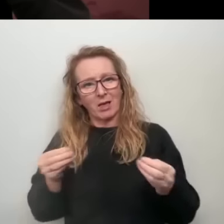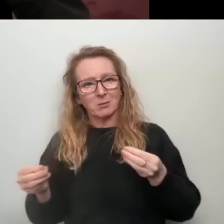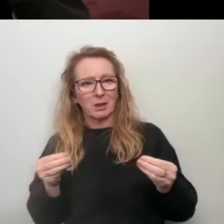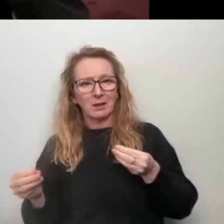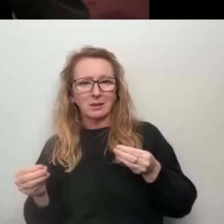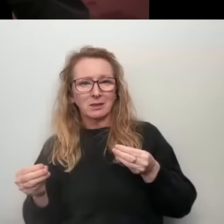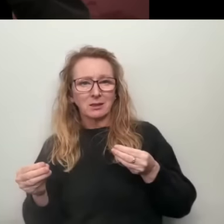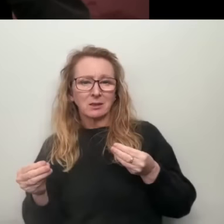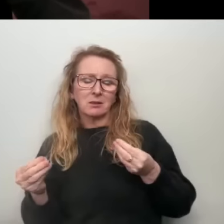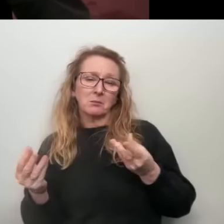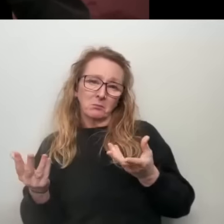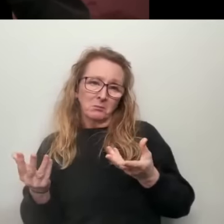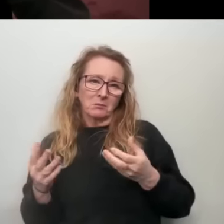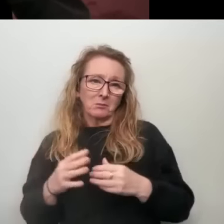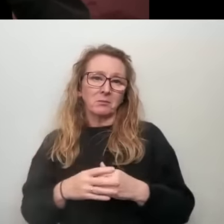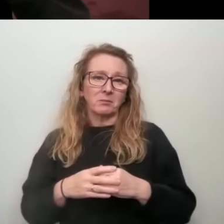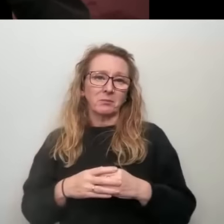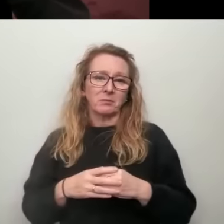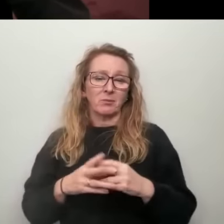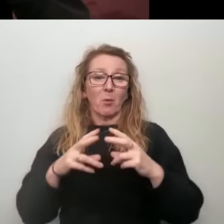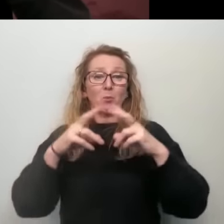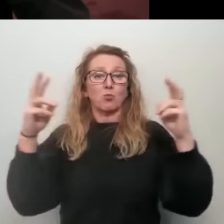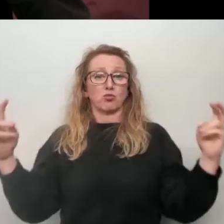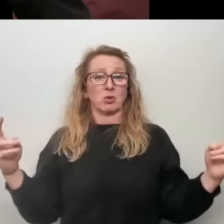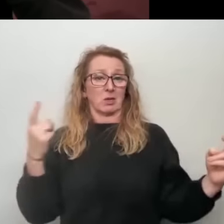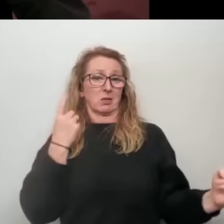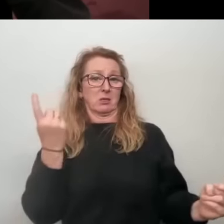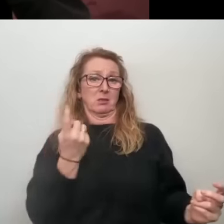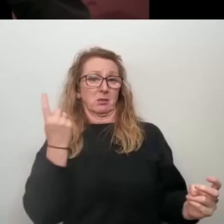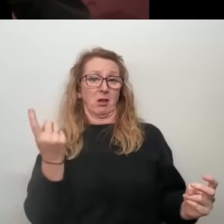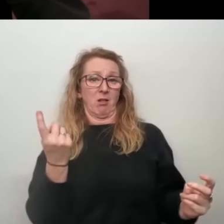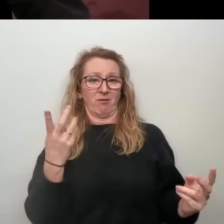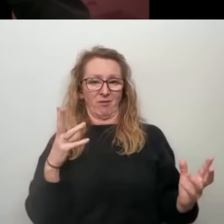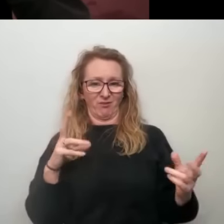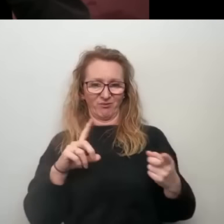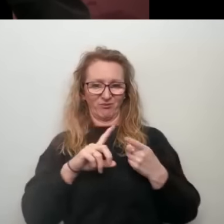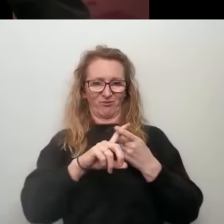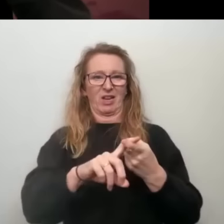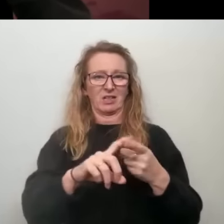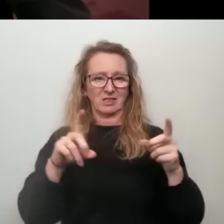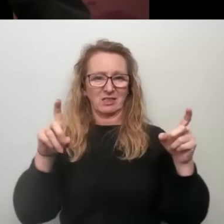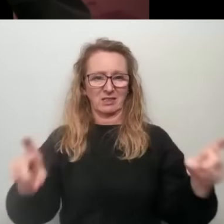So of course, you know, the bridge itself is kind of quite fixed and static because of the type